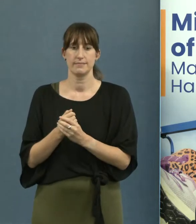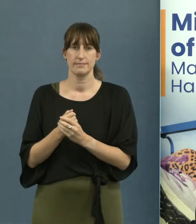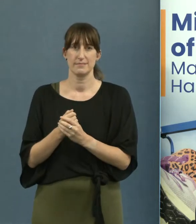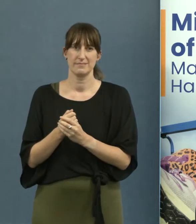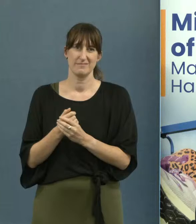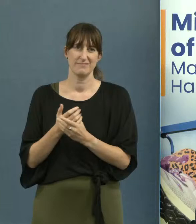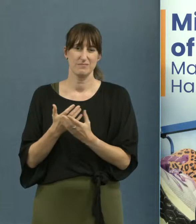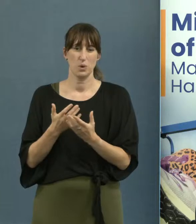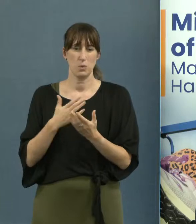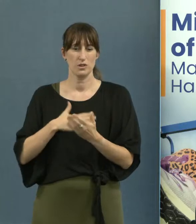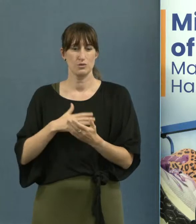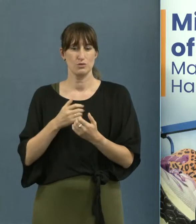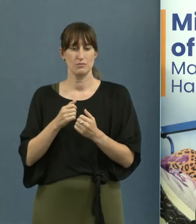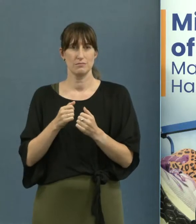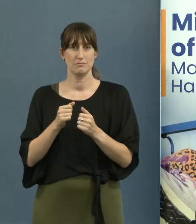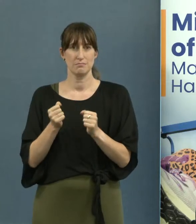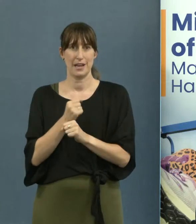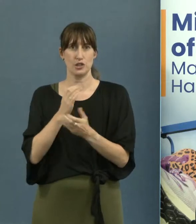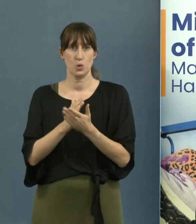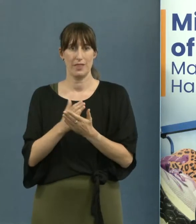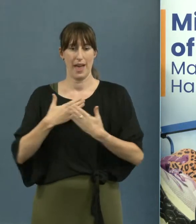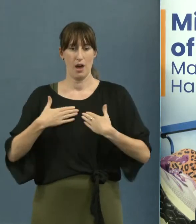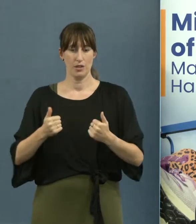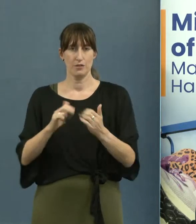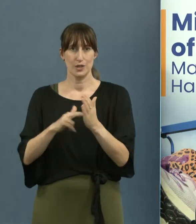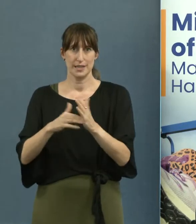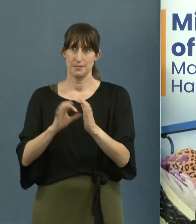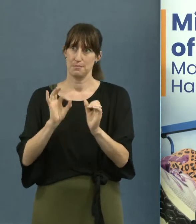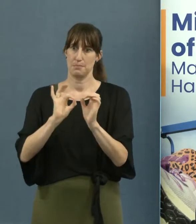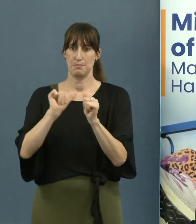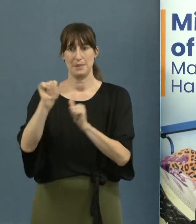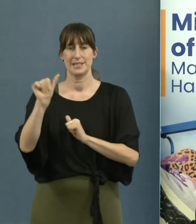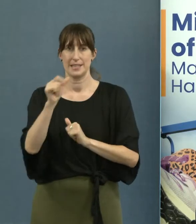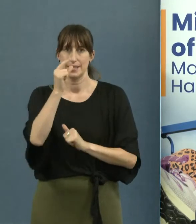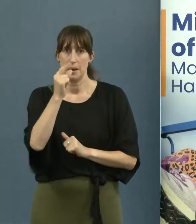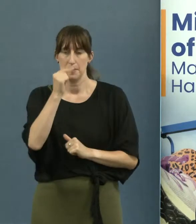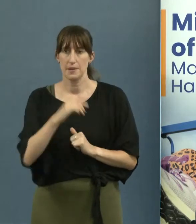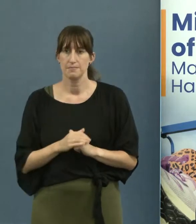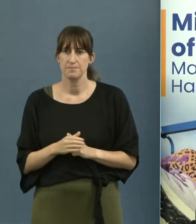continue to ensure that the health of New Zealanders is as